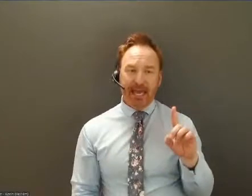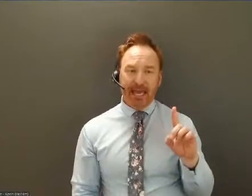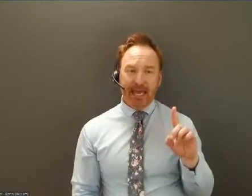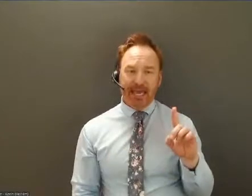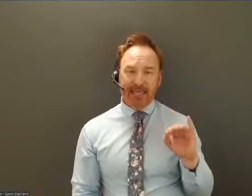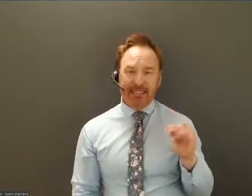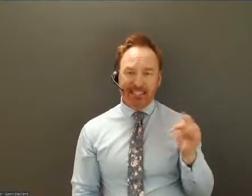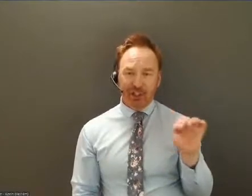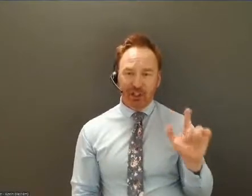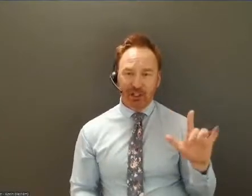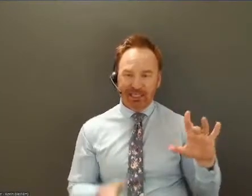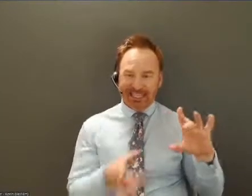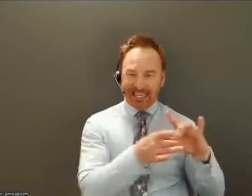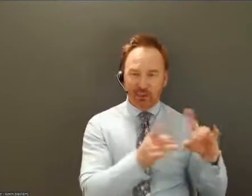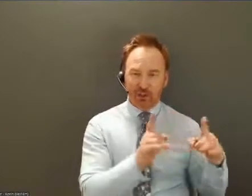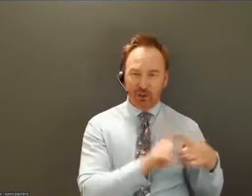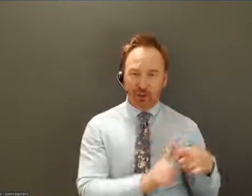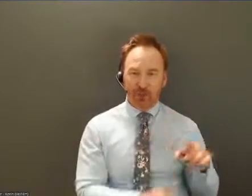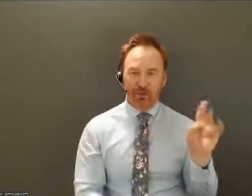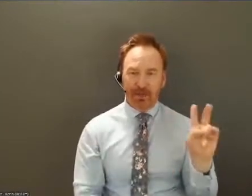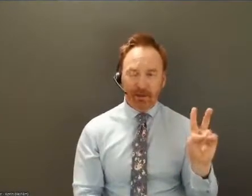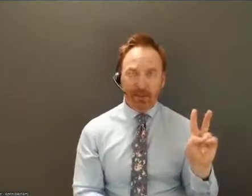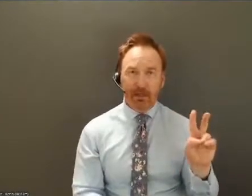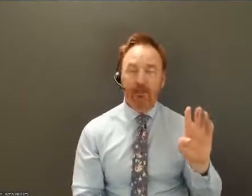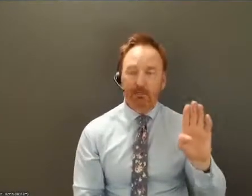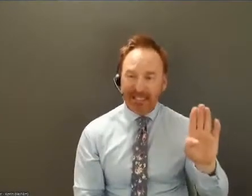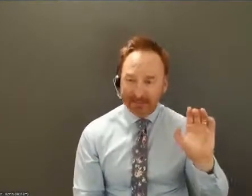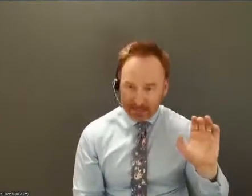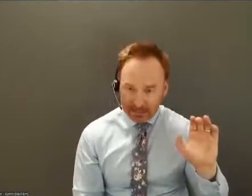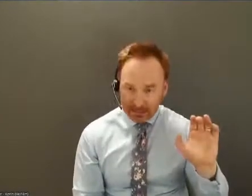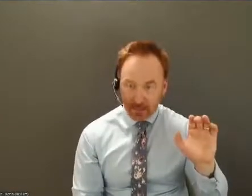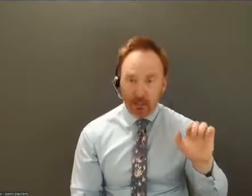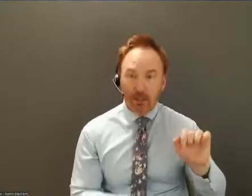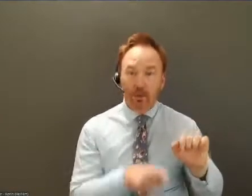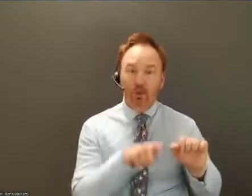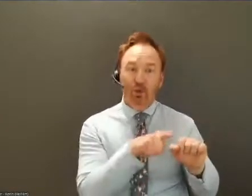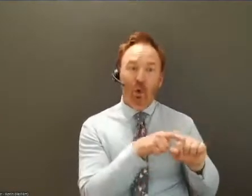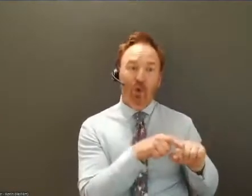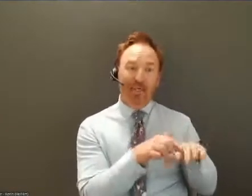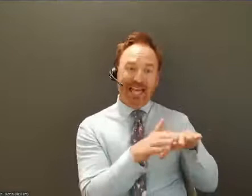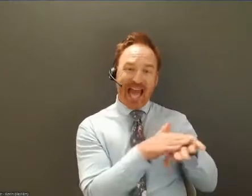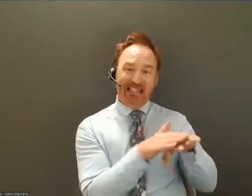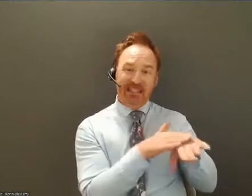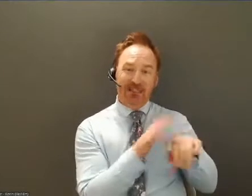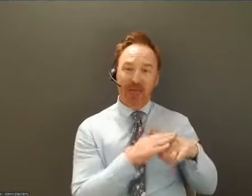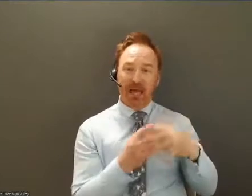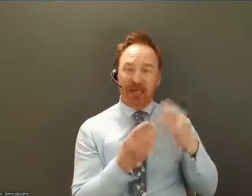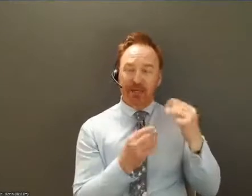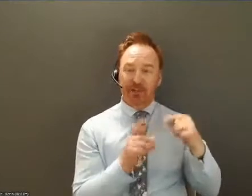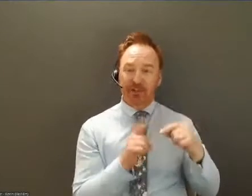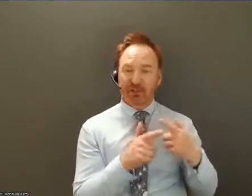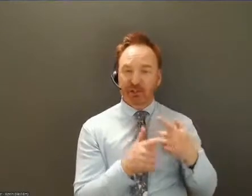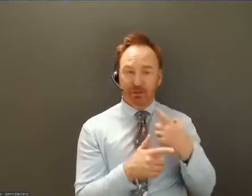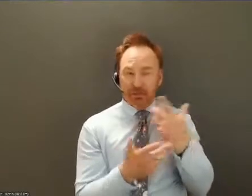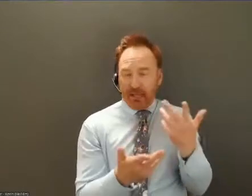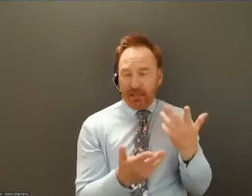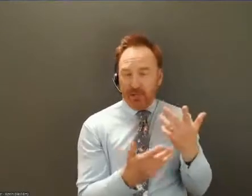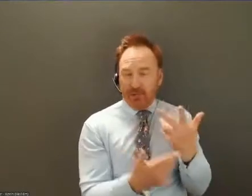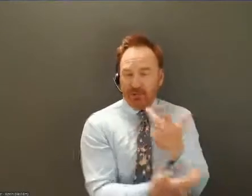And I don't have -- I was handed some figures I'm going to take some time to look over and we